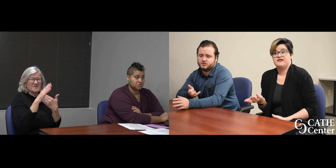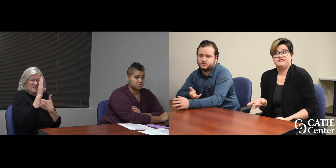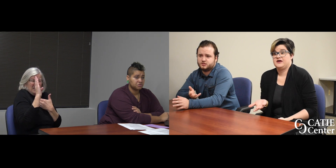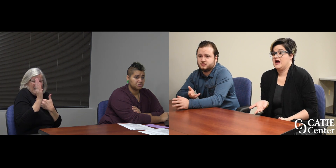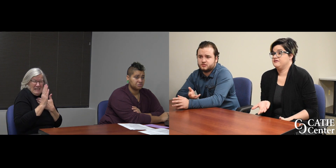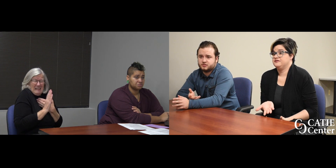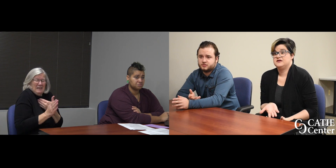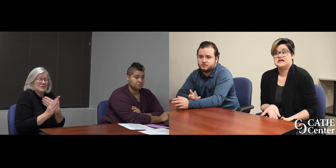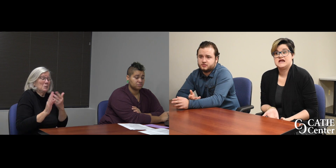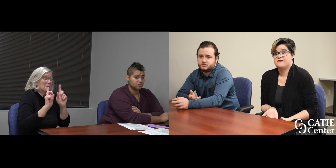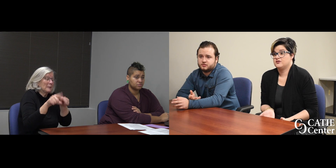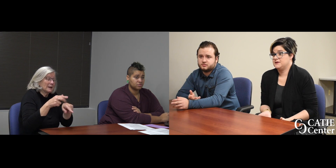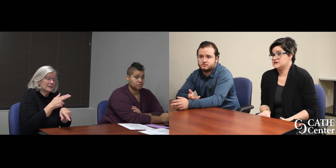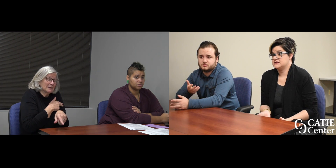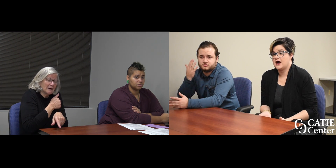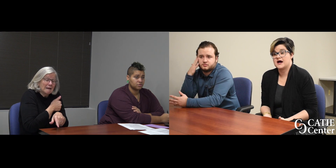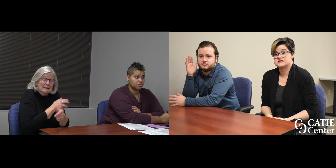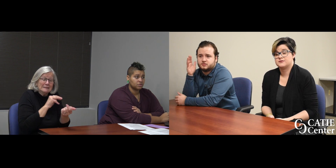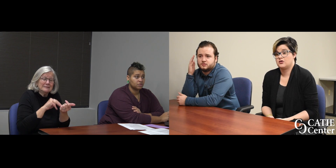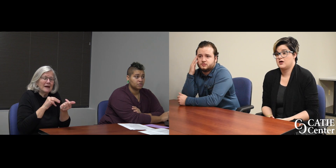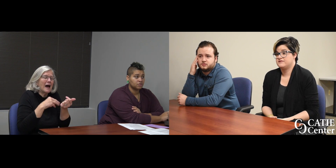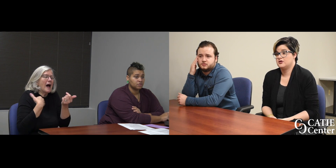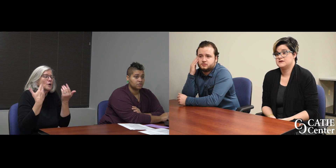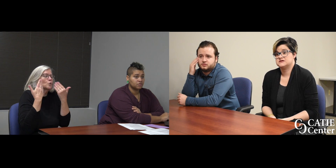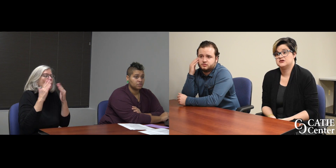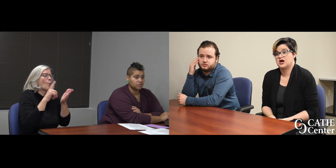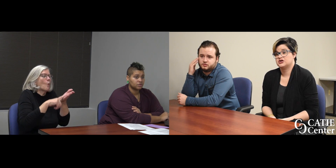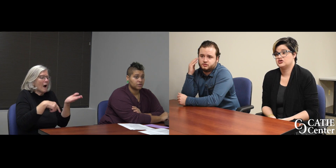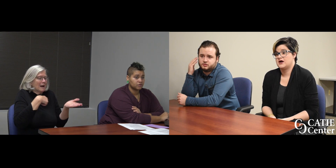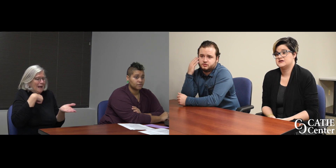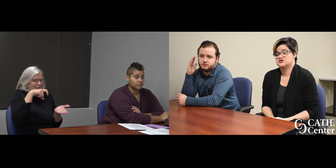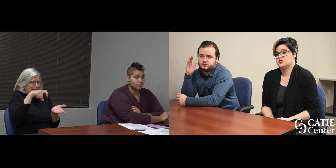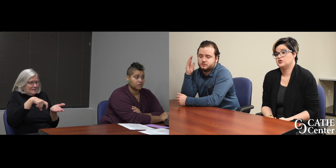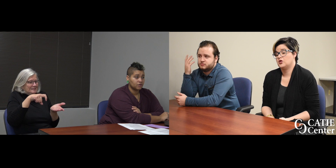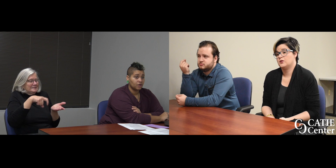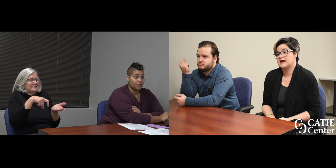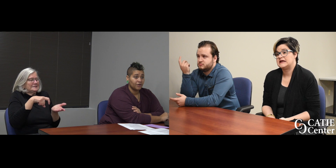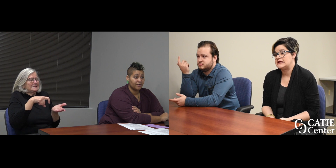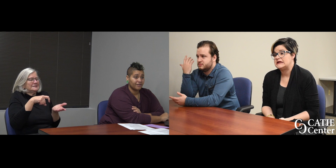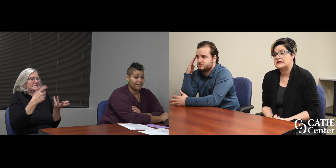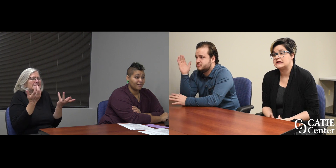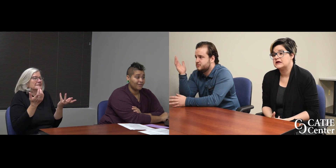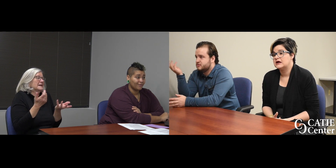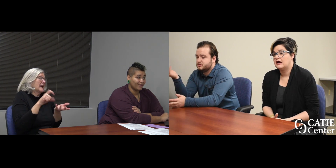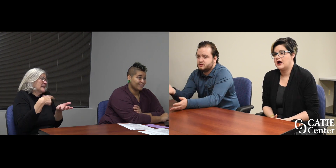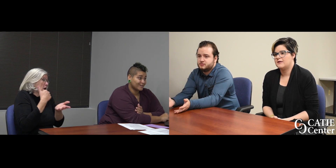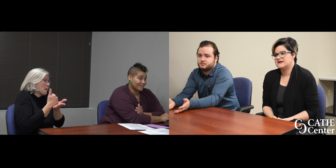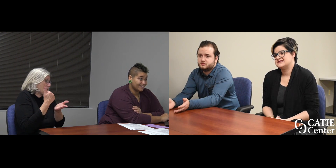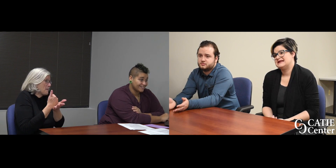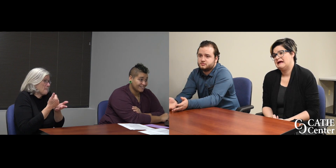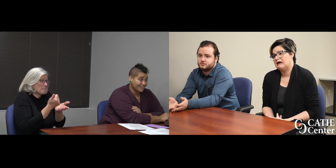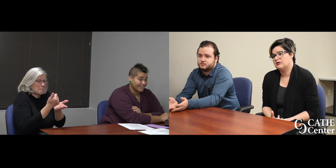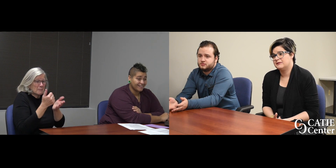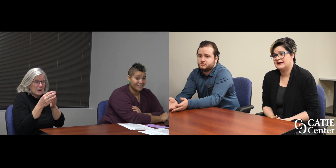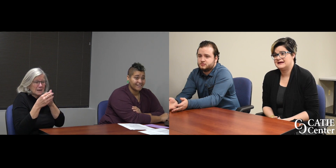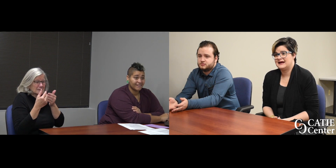I: I've never been to the hospital. I've never been to the doctor. I just don't know what I need. Well, that's good.